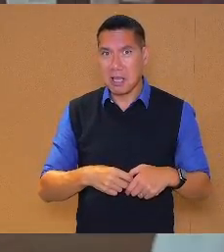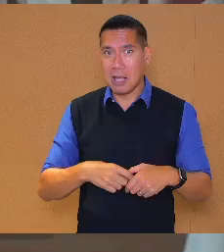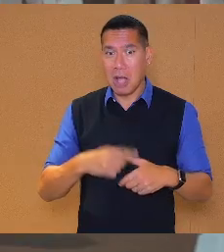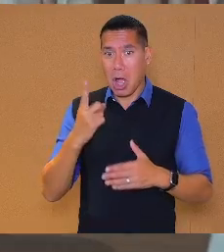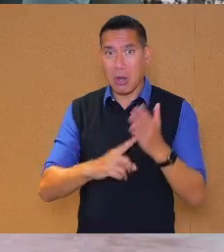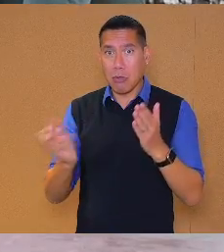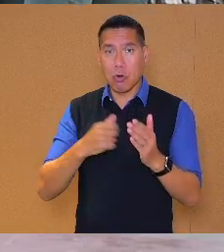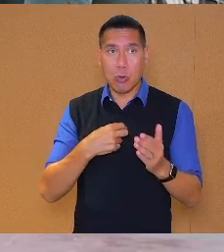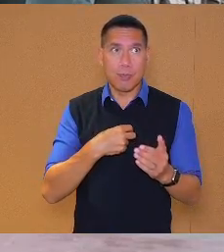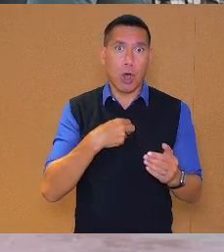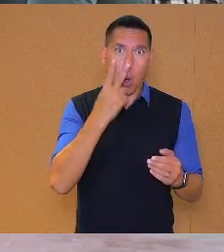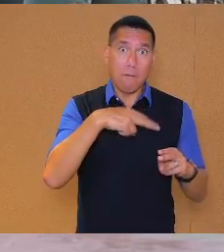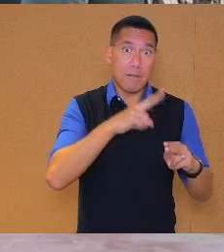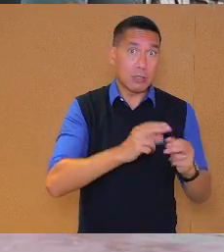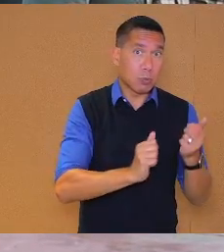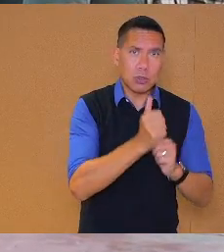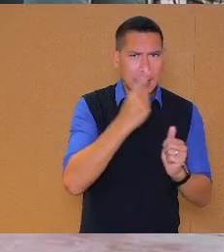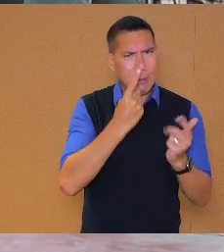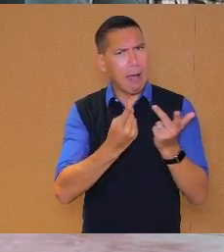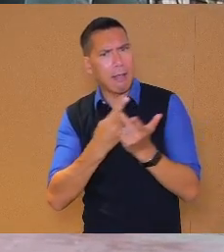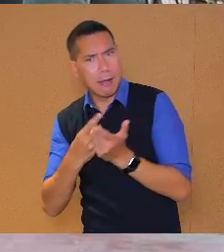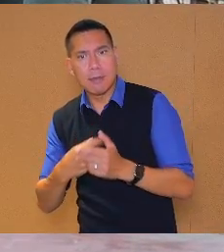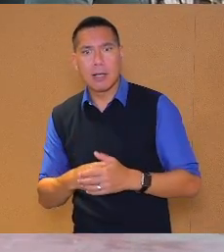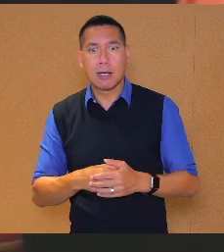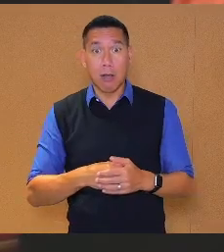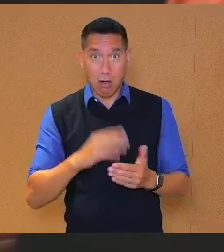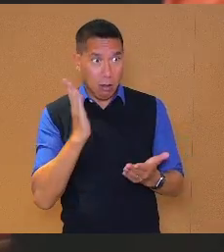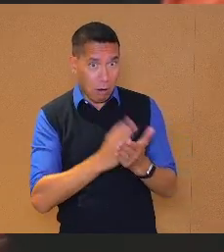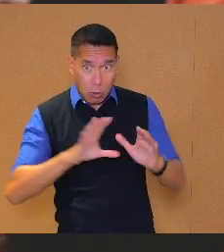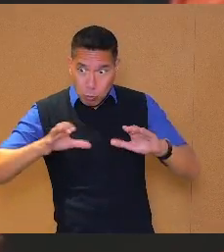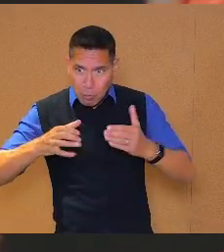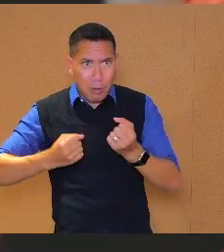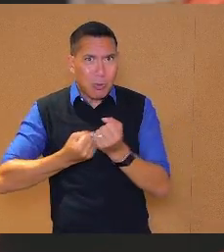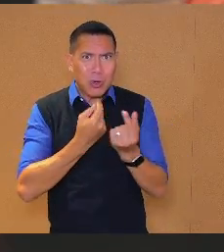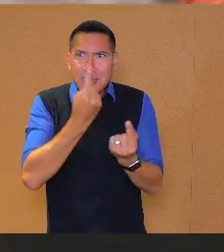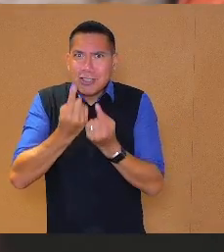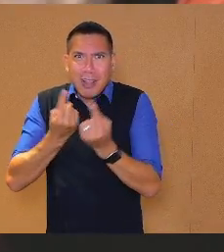active and it doesn't have to be through traditional sports. Anyone just being supportive of one another and just the